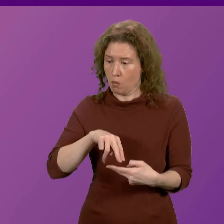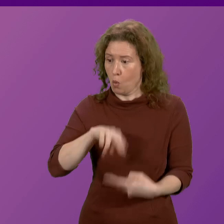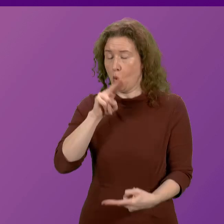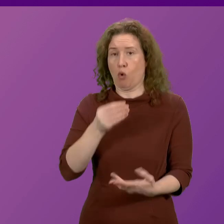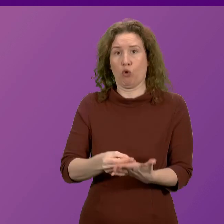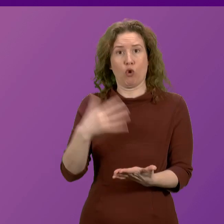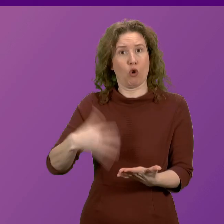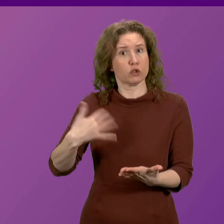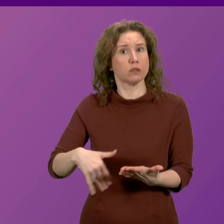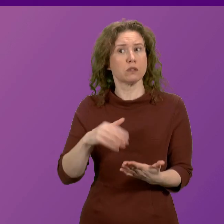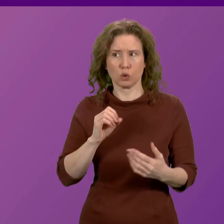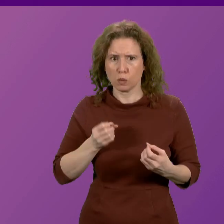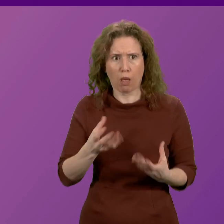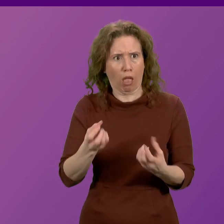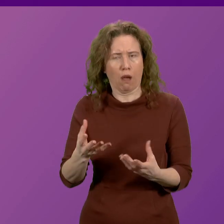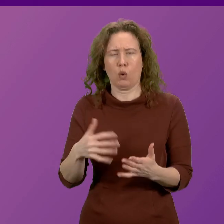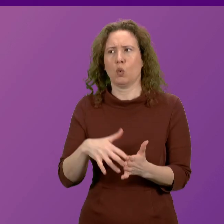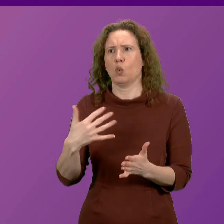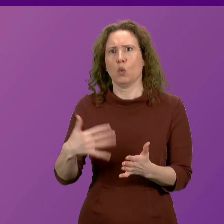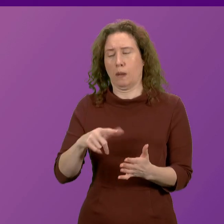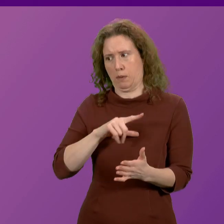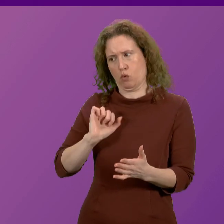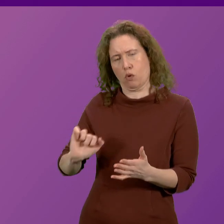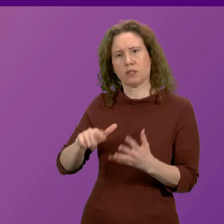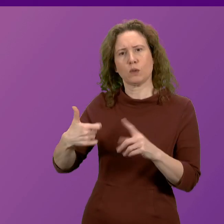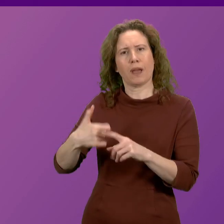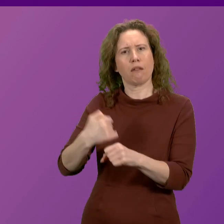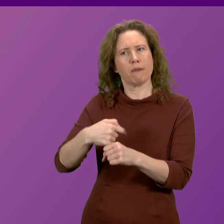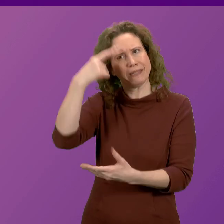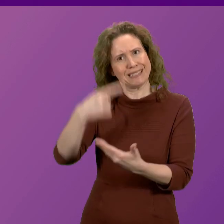of their operations as a consequence of that activity, and we depend on those